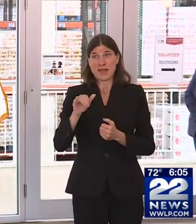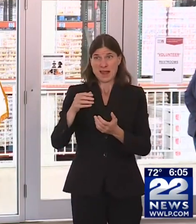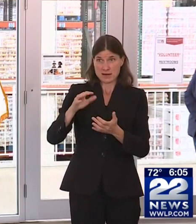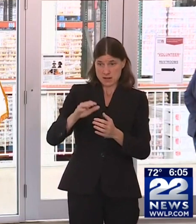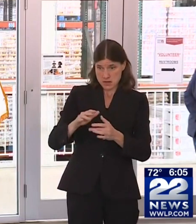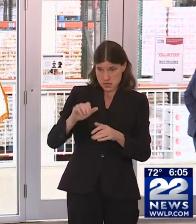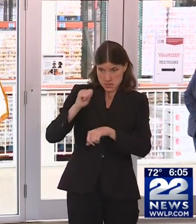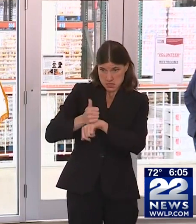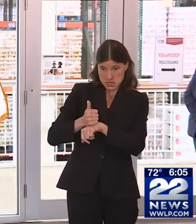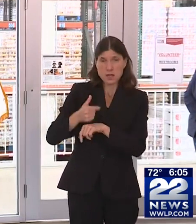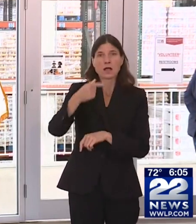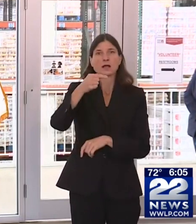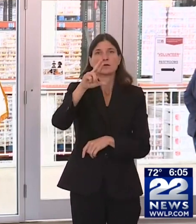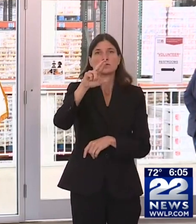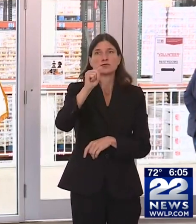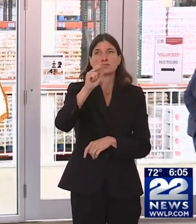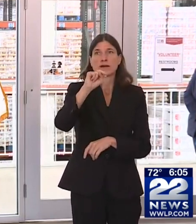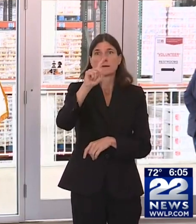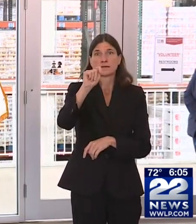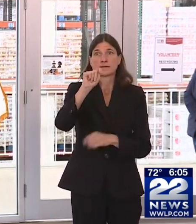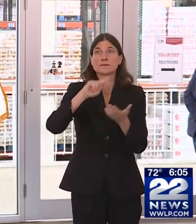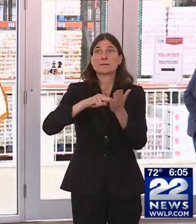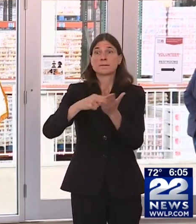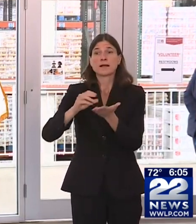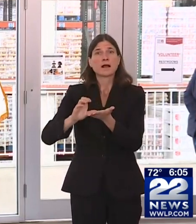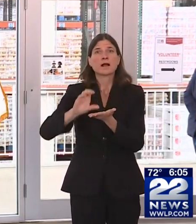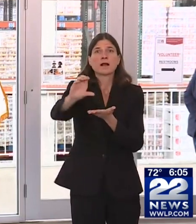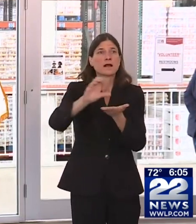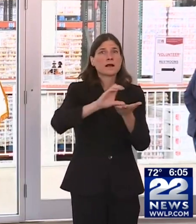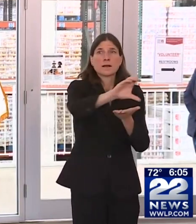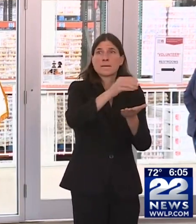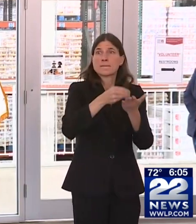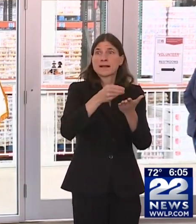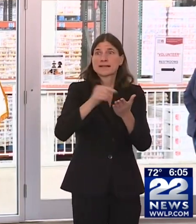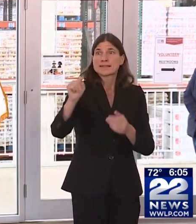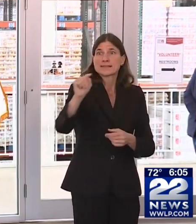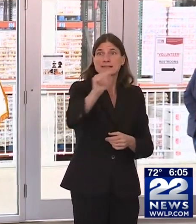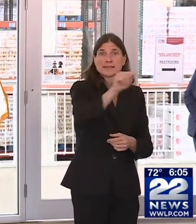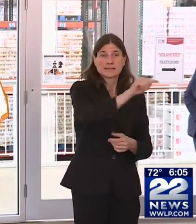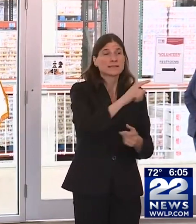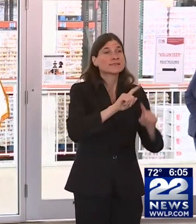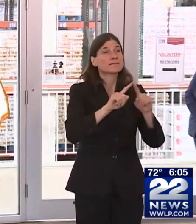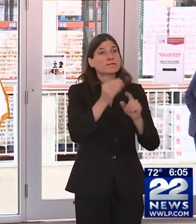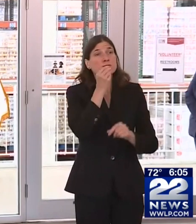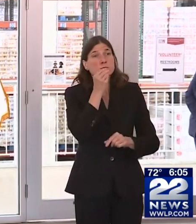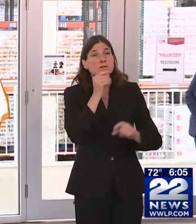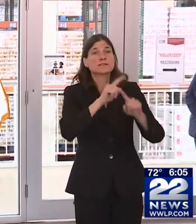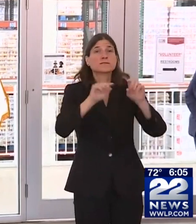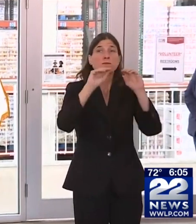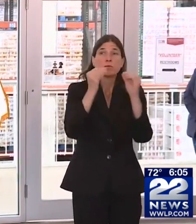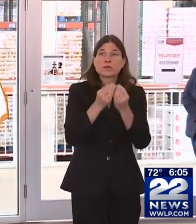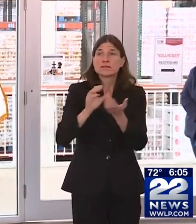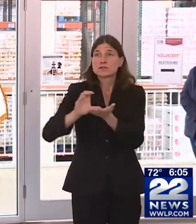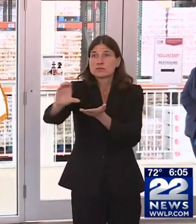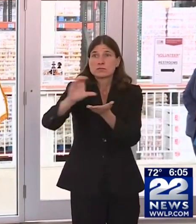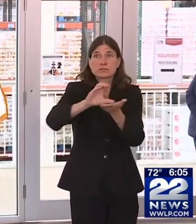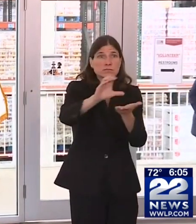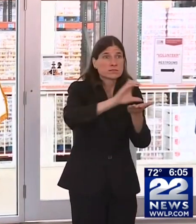PROGRAM. THE PROGRAM IS OPEN TO ORGANIZATIONS THAT ARE PART OF THE MASSACHUSETTS LOCAL FOOD SYSTEM INCLUDING